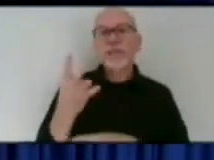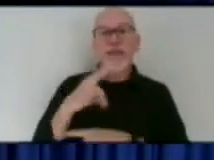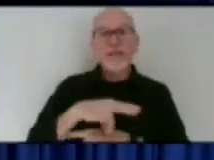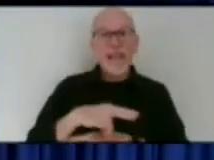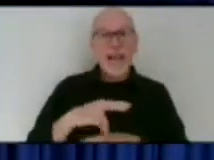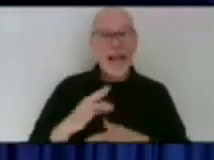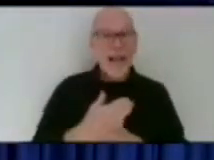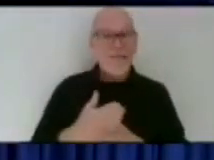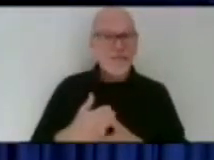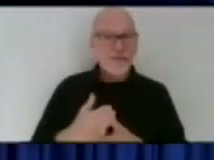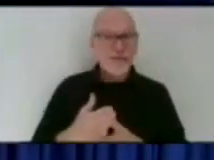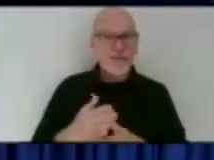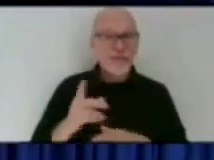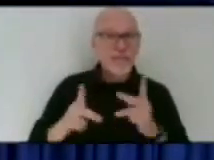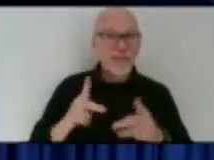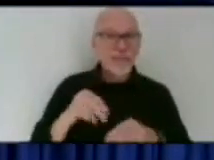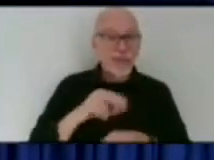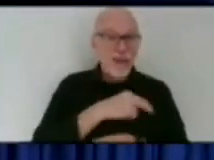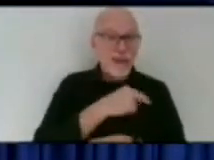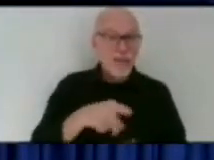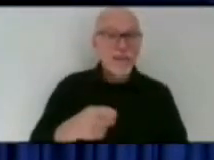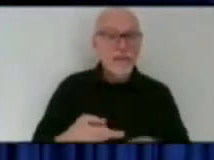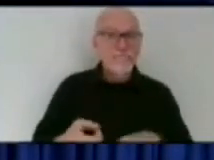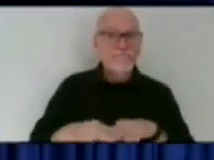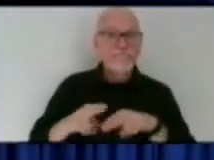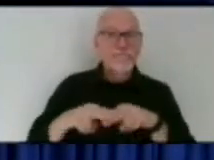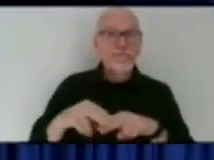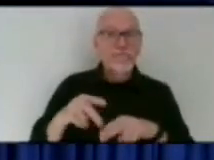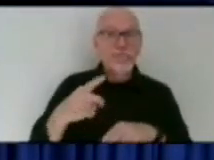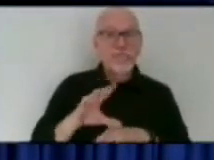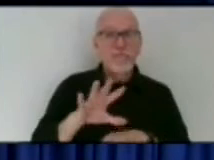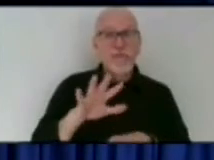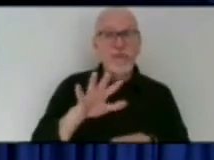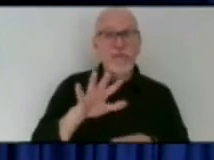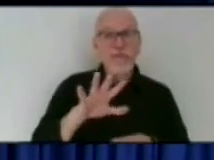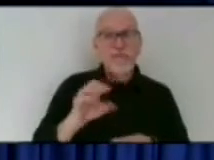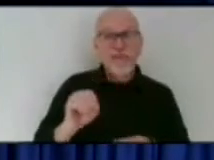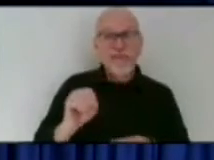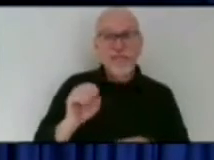in hospitals with Cove. It has increased for 55 0 straight days. Aziz,